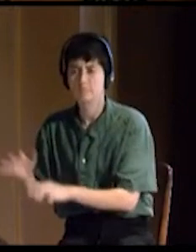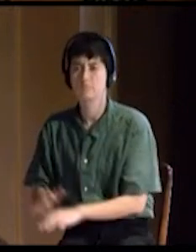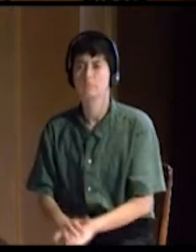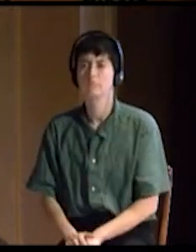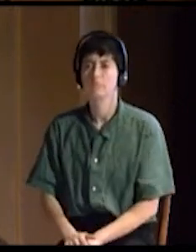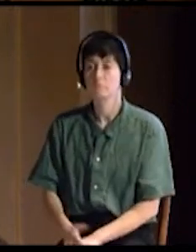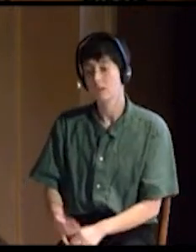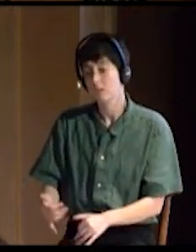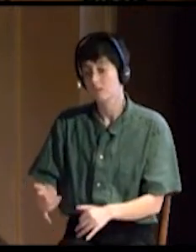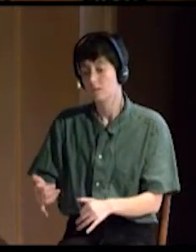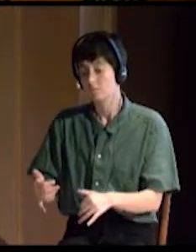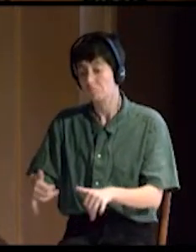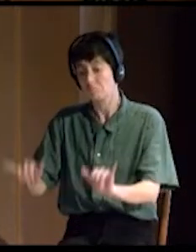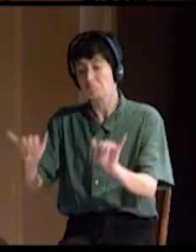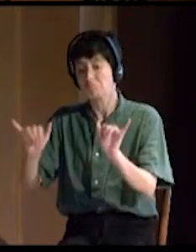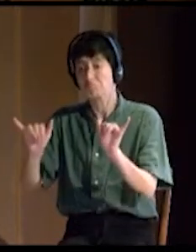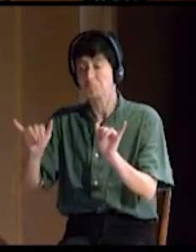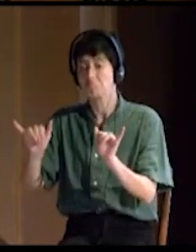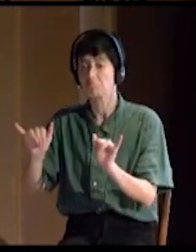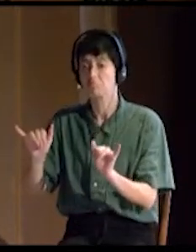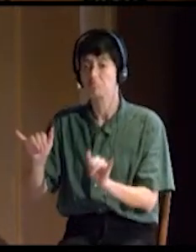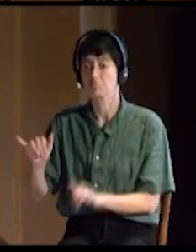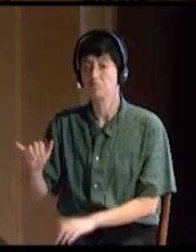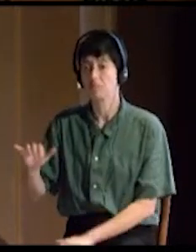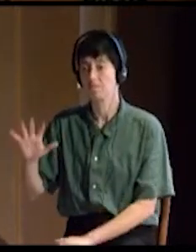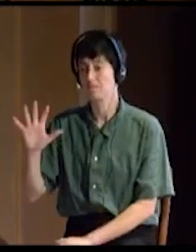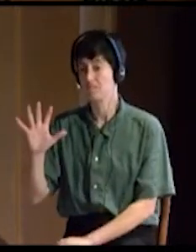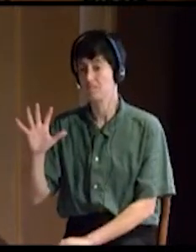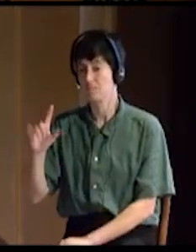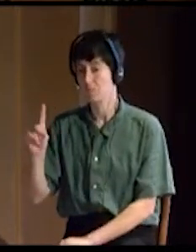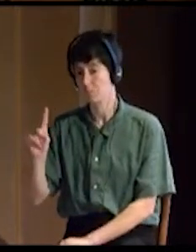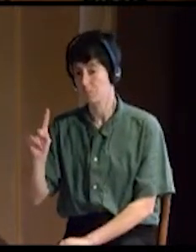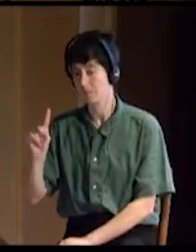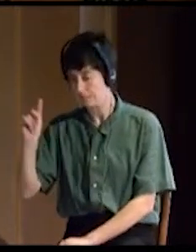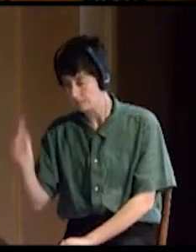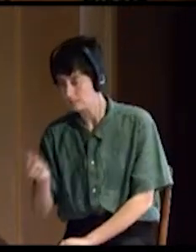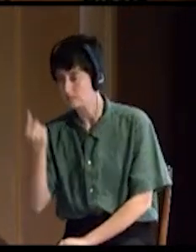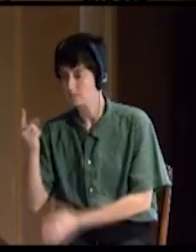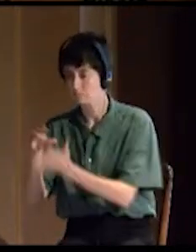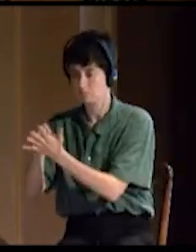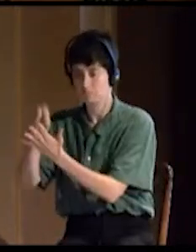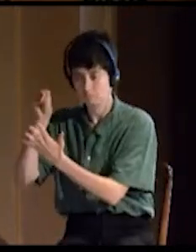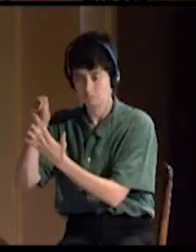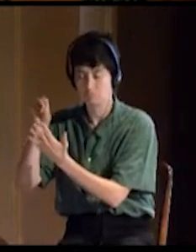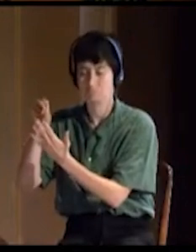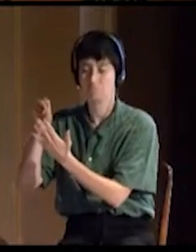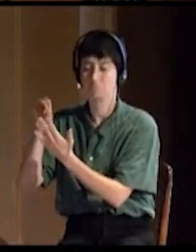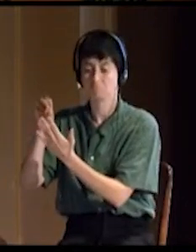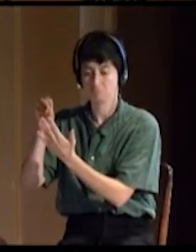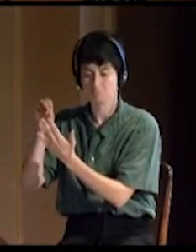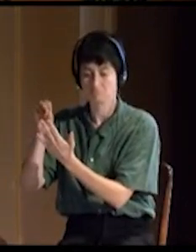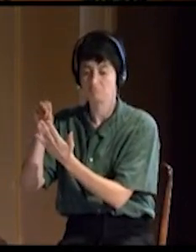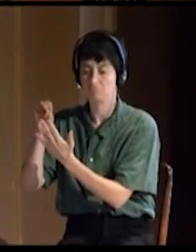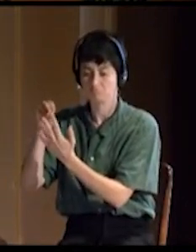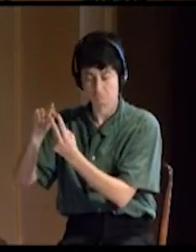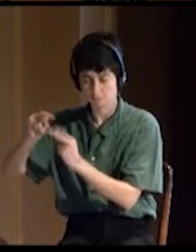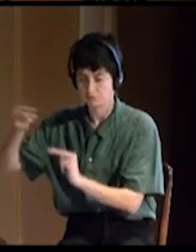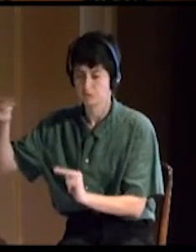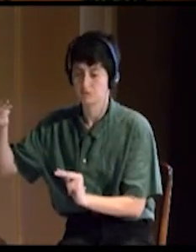with 51 single copy orthologous genes that I now can infer relationships, while before I had much less data.